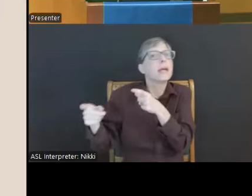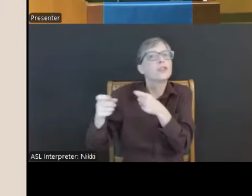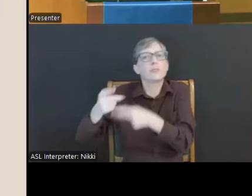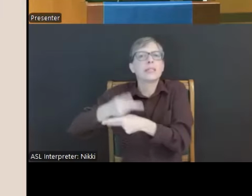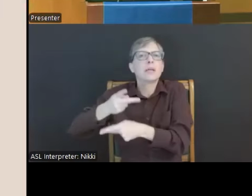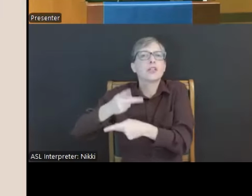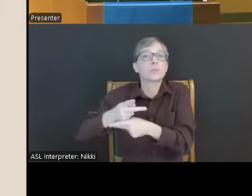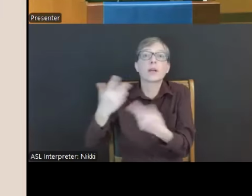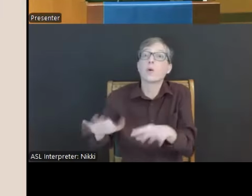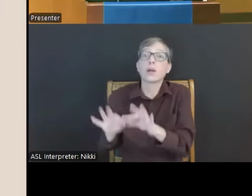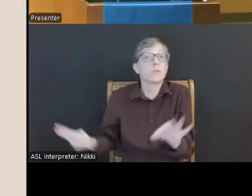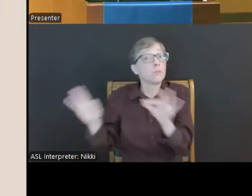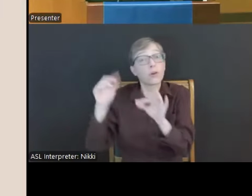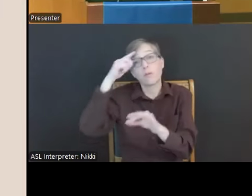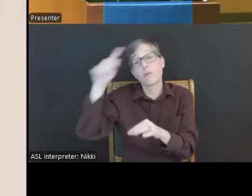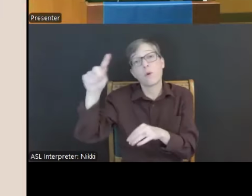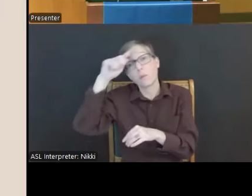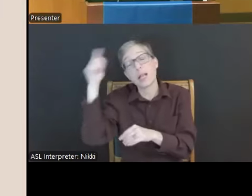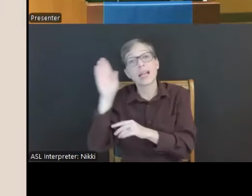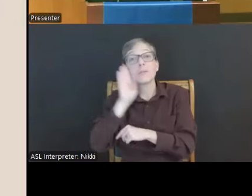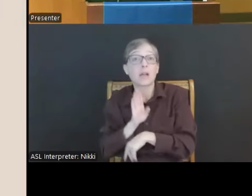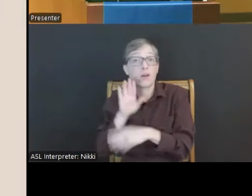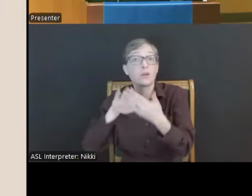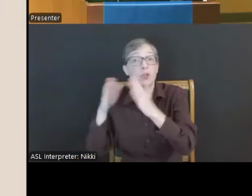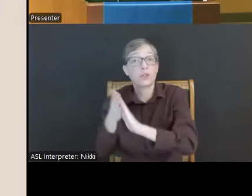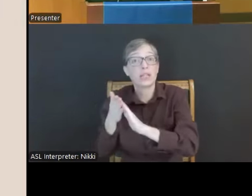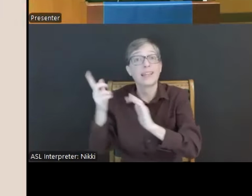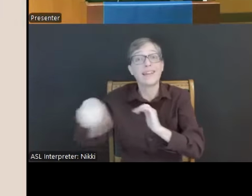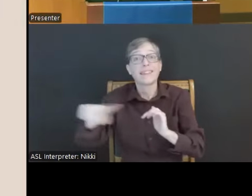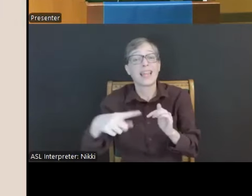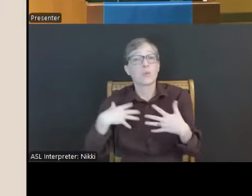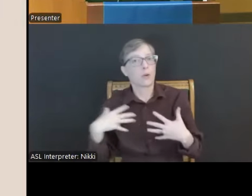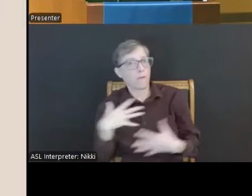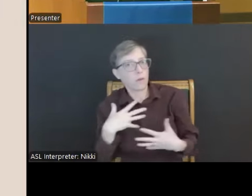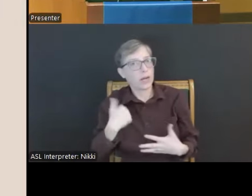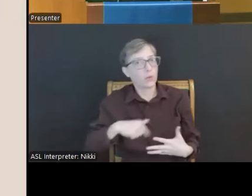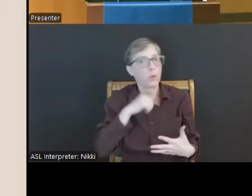you're just going to over medicate my our children so we were coming with our with our full team and